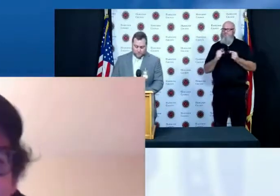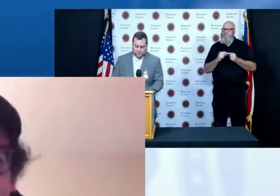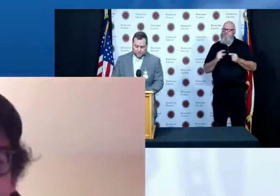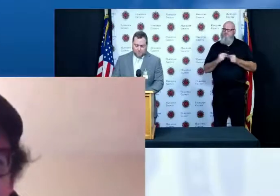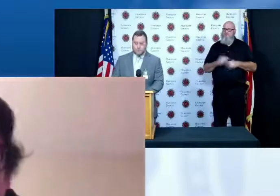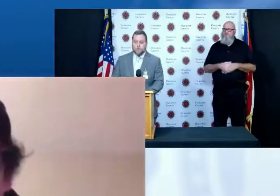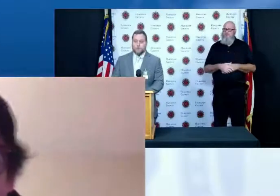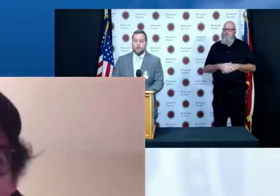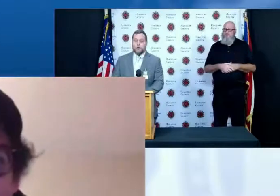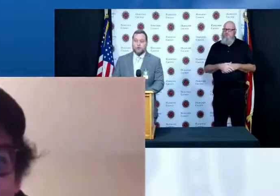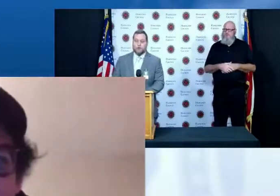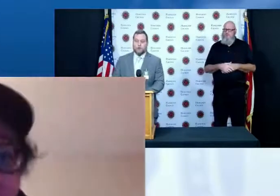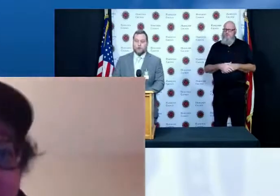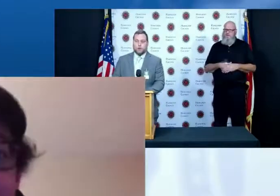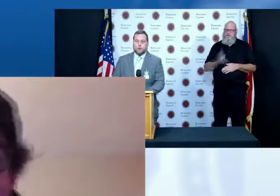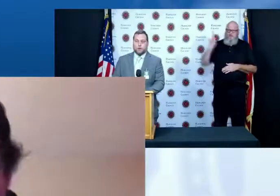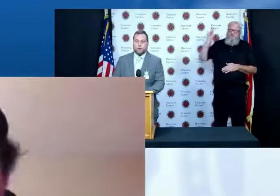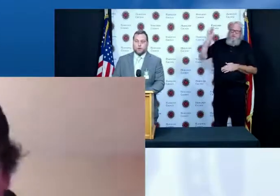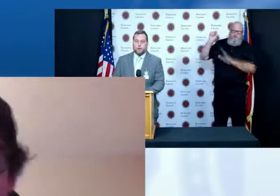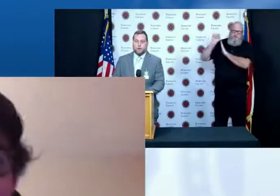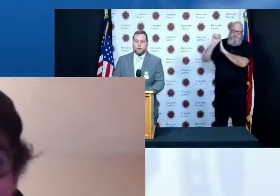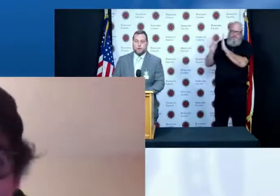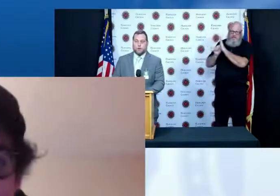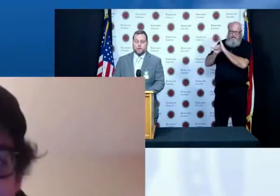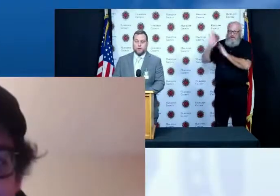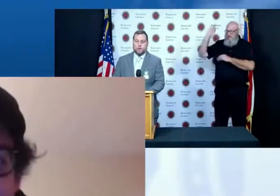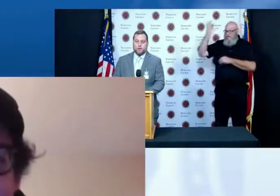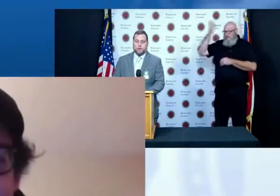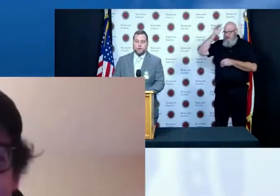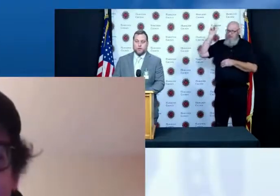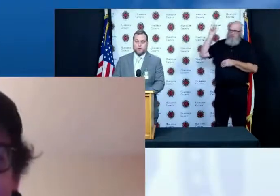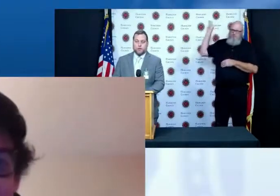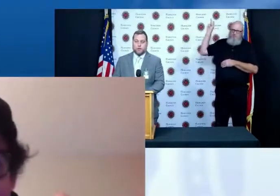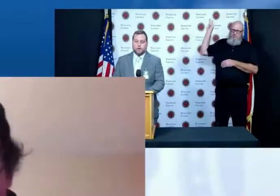or federal level of more vaccines coming to the county because it seems like you guys are still at